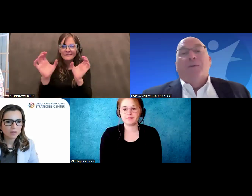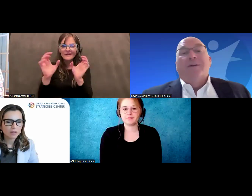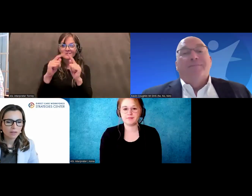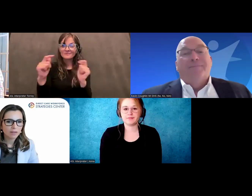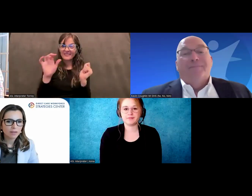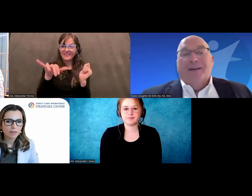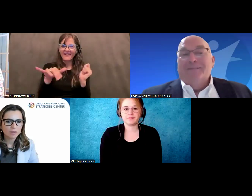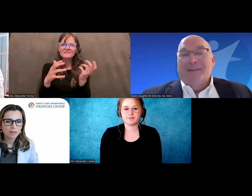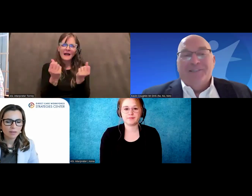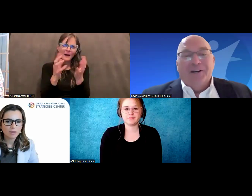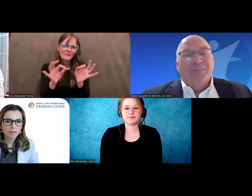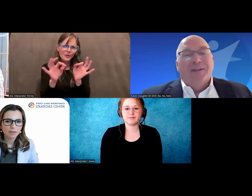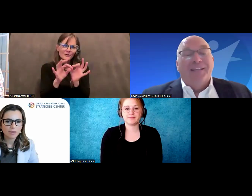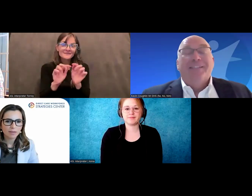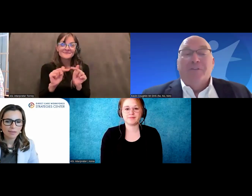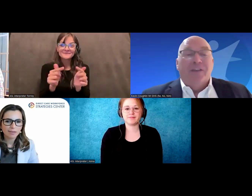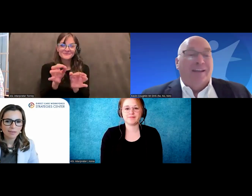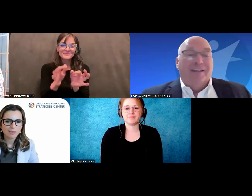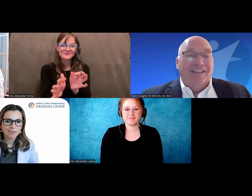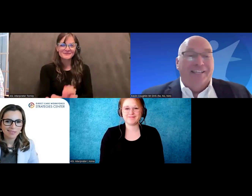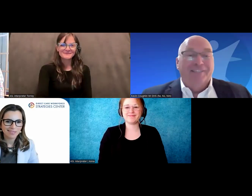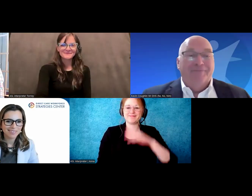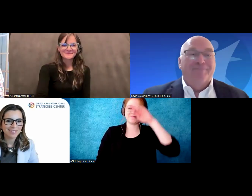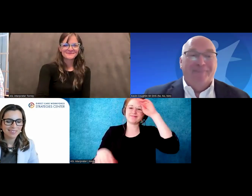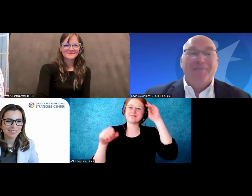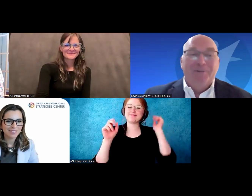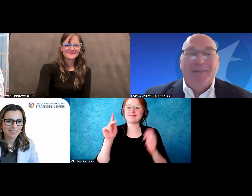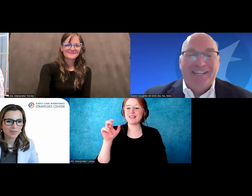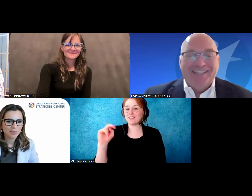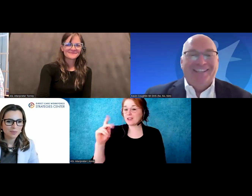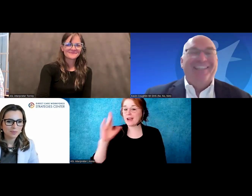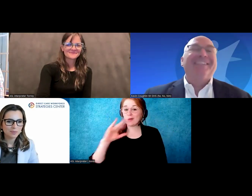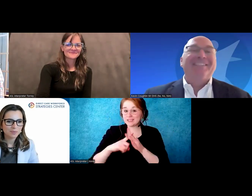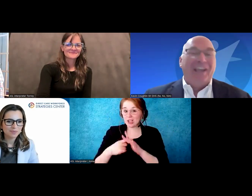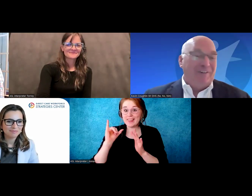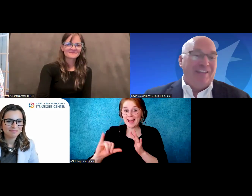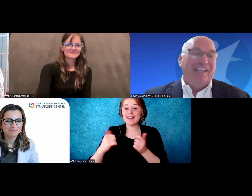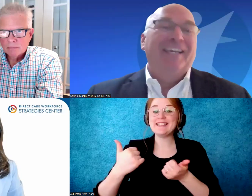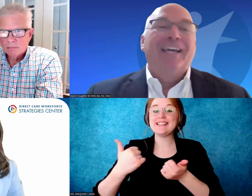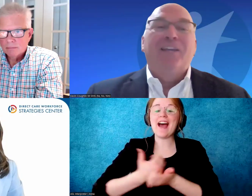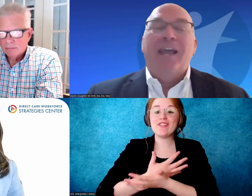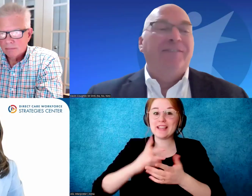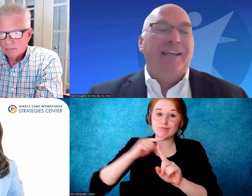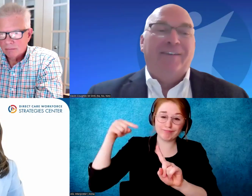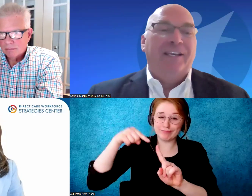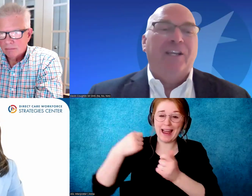Well, I'll start, but it's everything. And let me repeat it is everything, you have to have it,